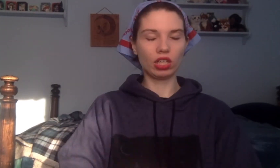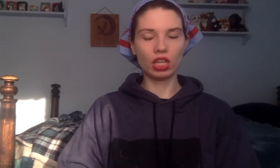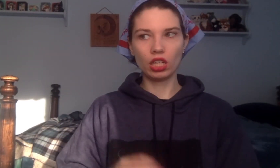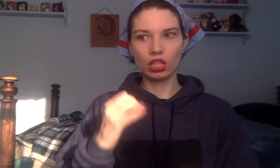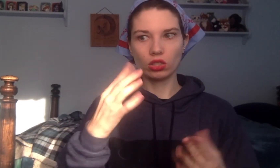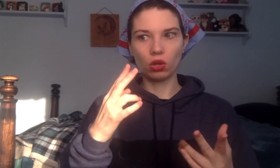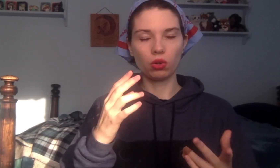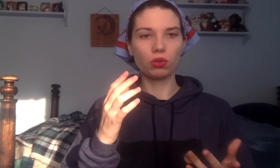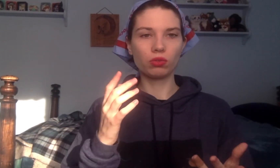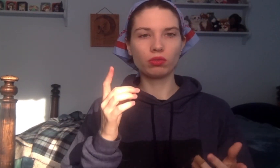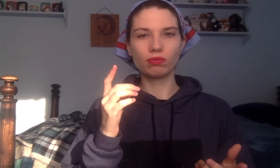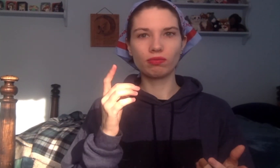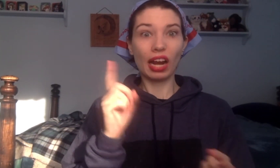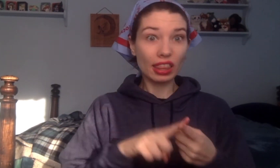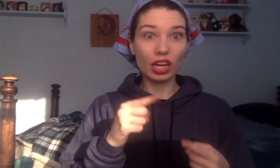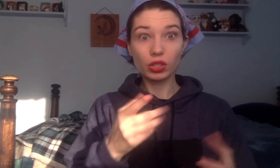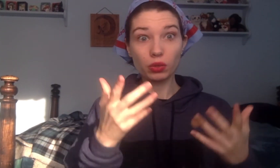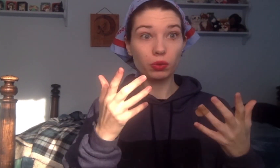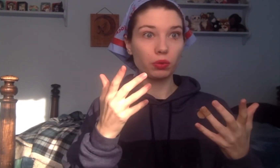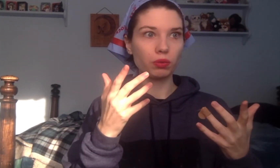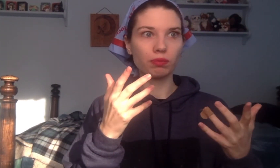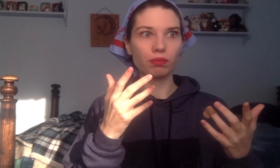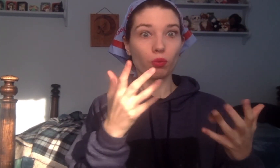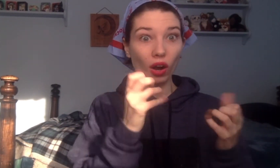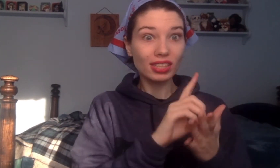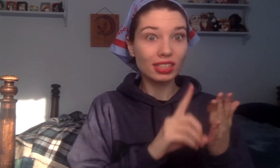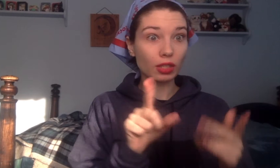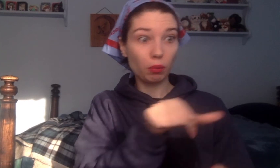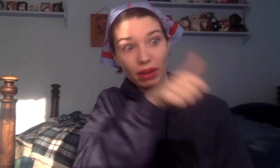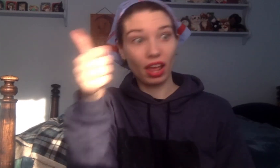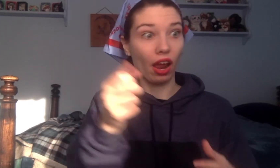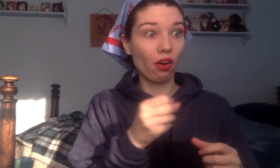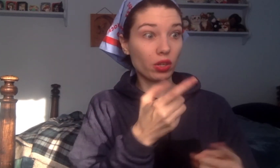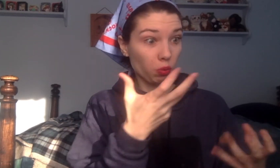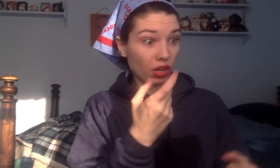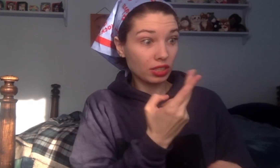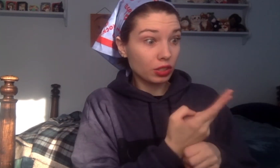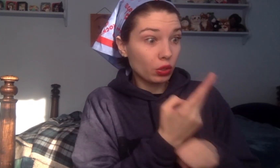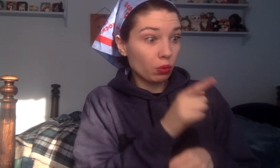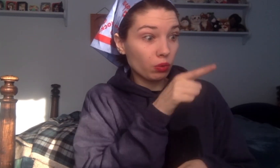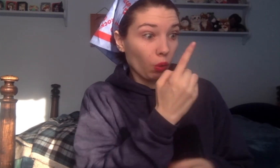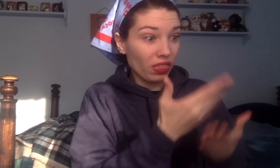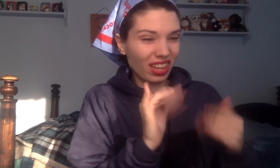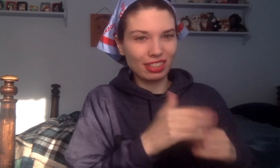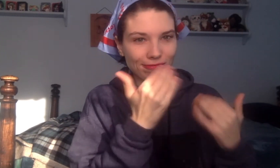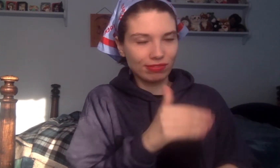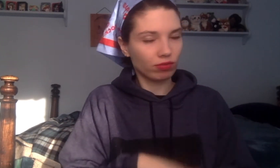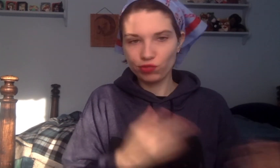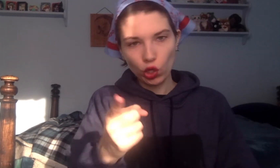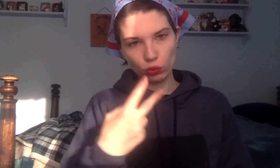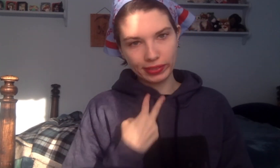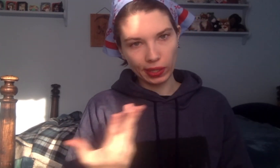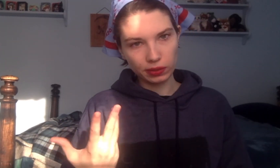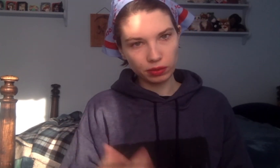So, unless you want to design something else and you want to use one thing that's limited, you're stuck.